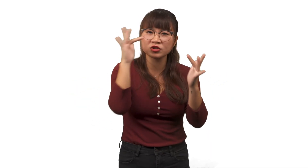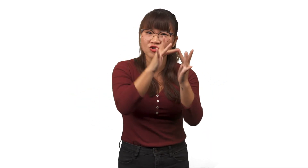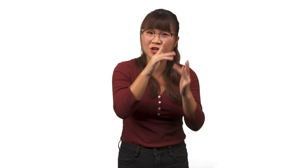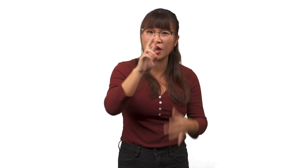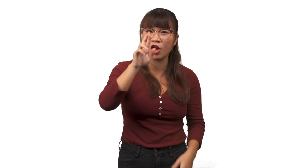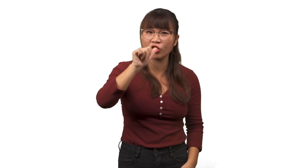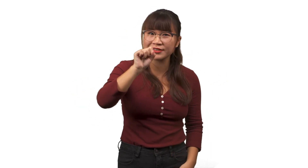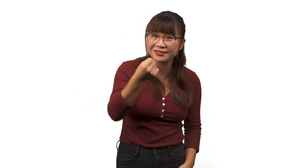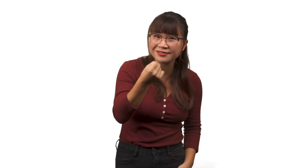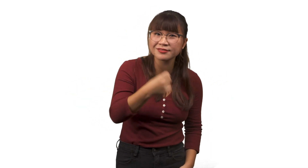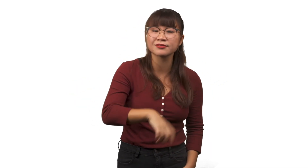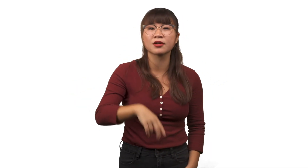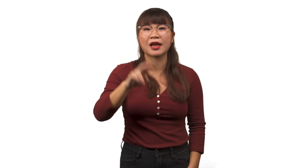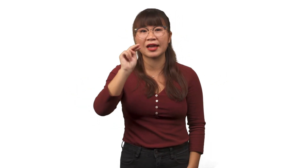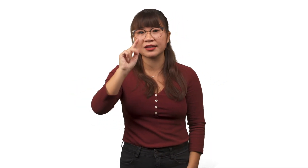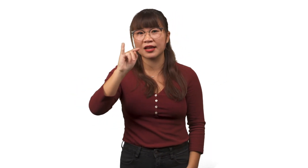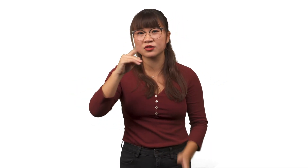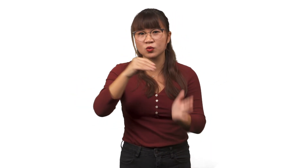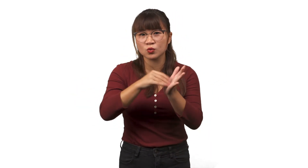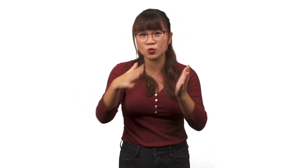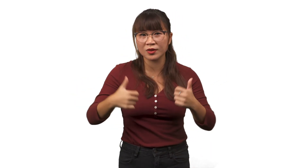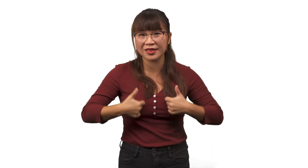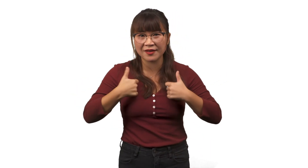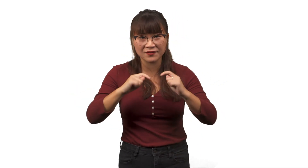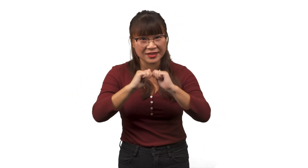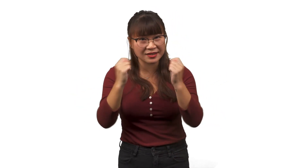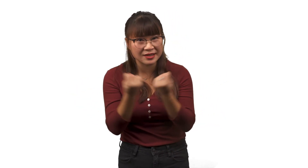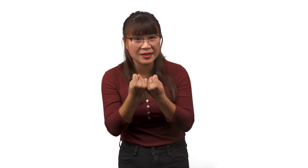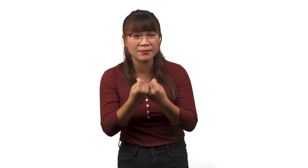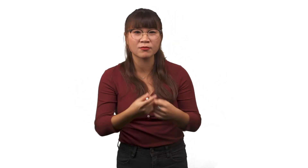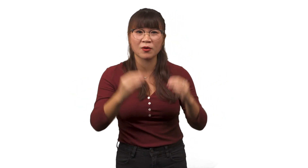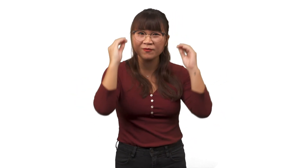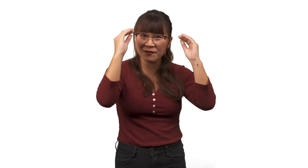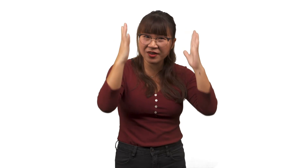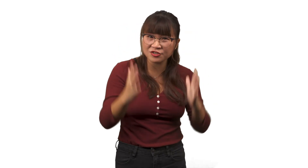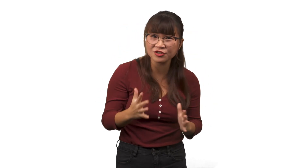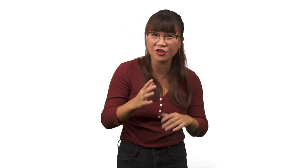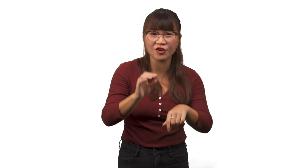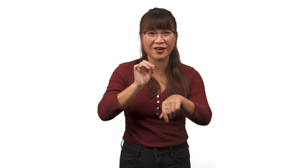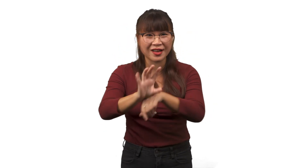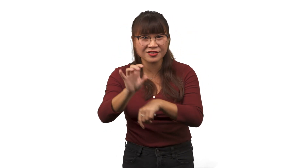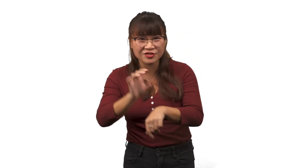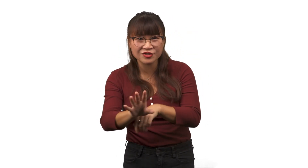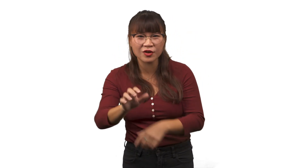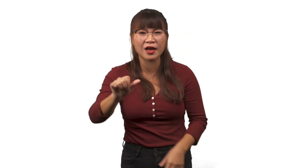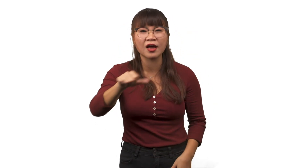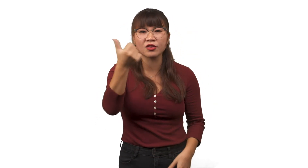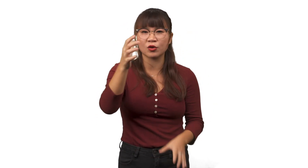We encourage you to reach out to RAs, the NTID Student Life Team, professors,